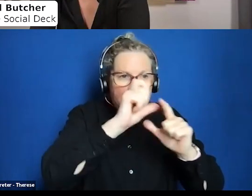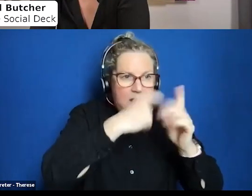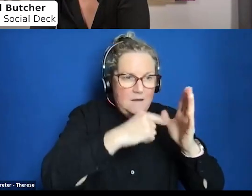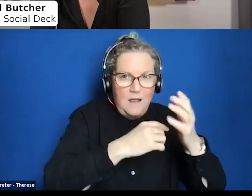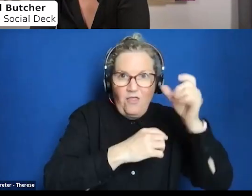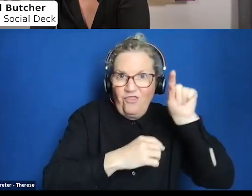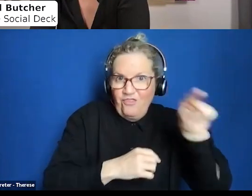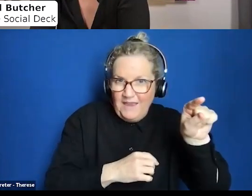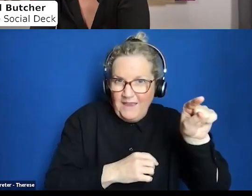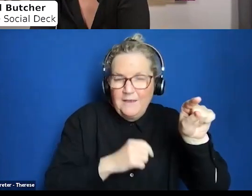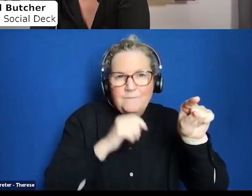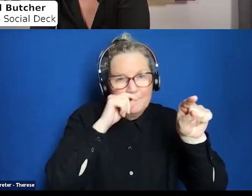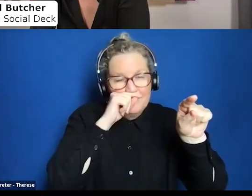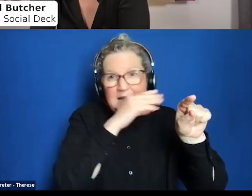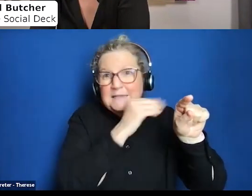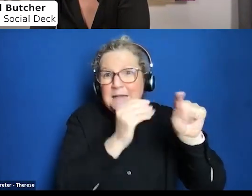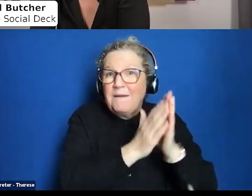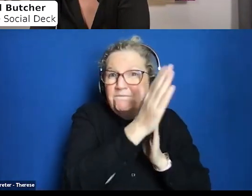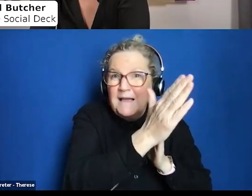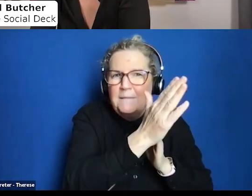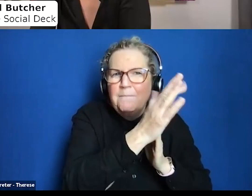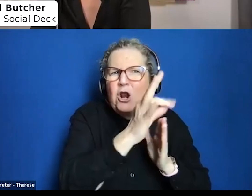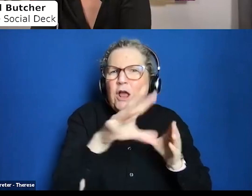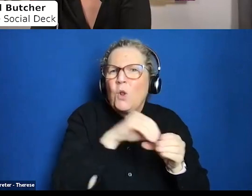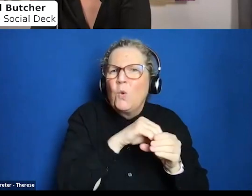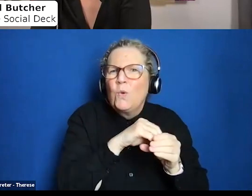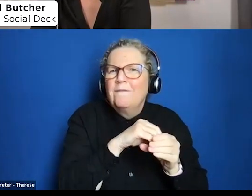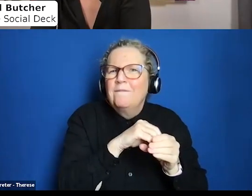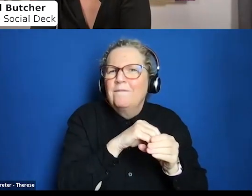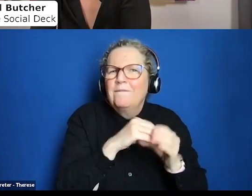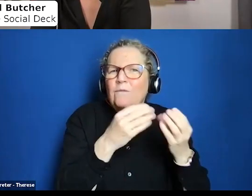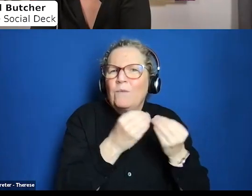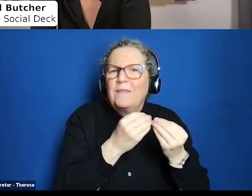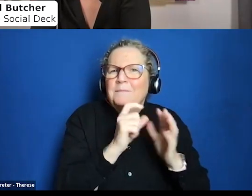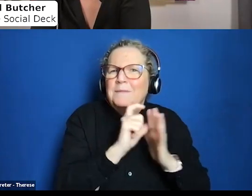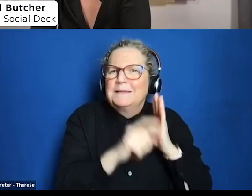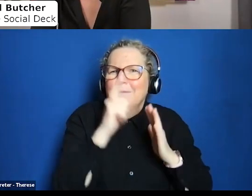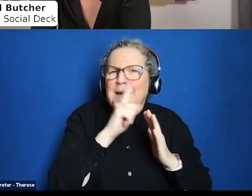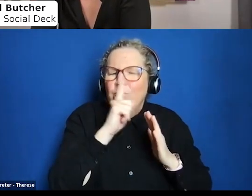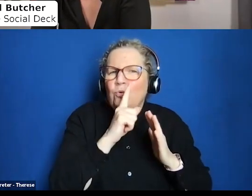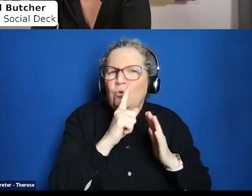and some of that is advanced, but it hasn't been inclusive of disability and that needs to be built even within that.